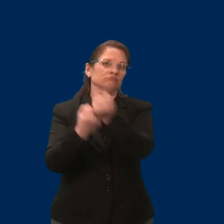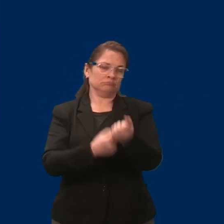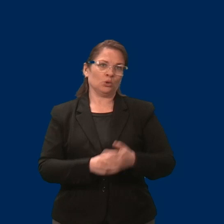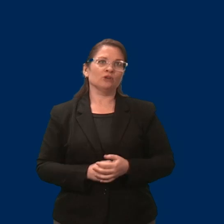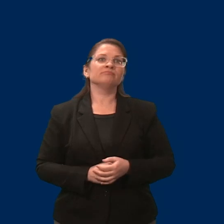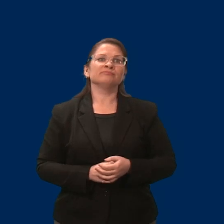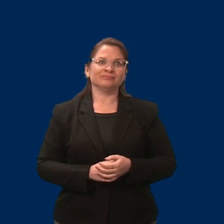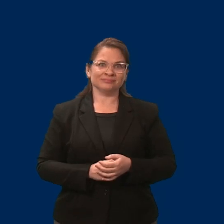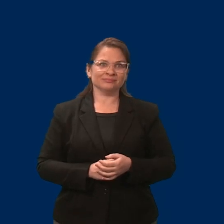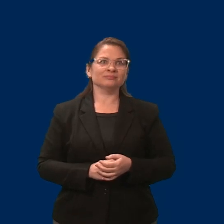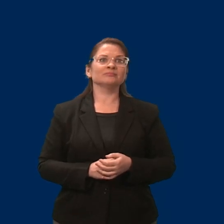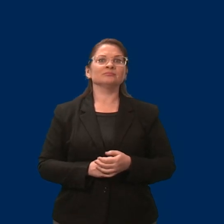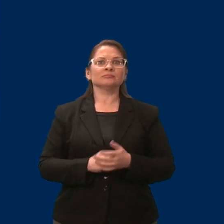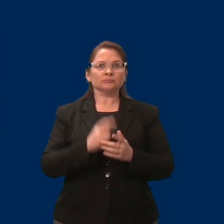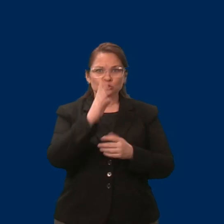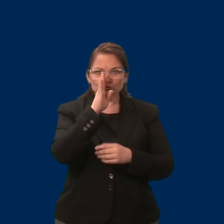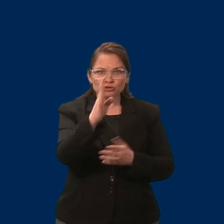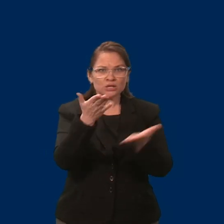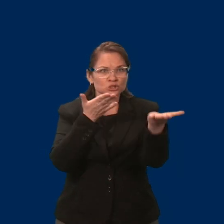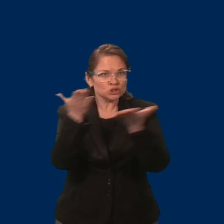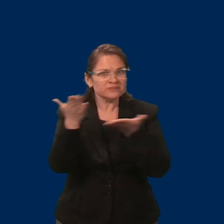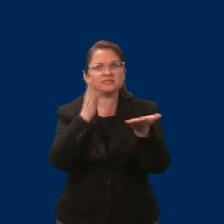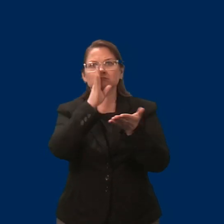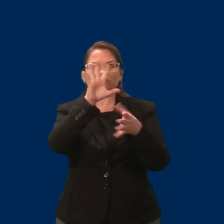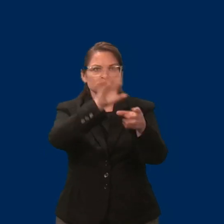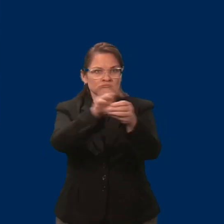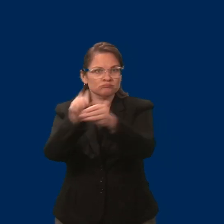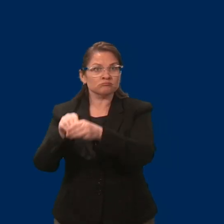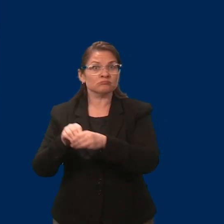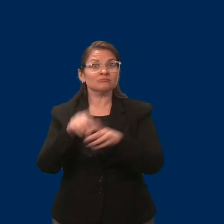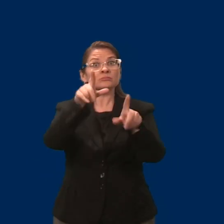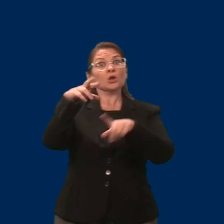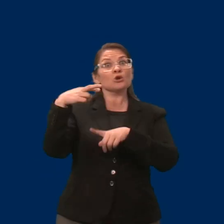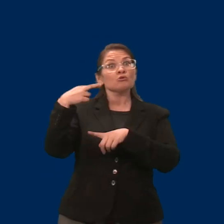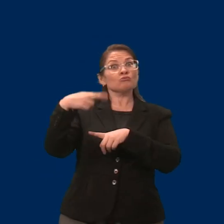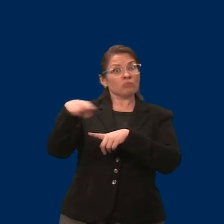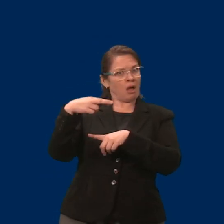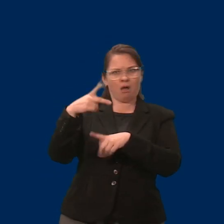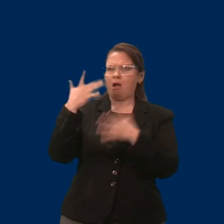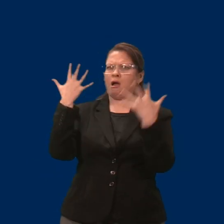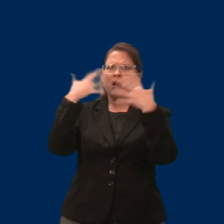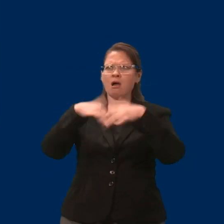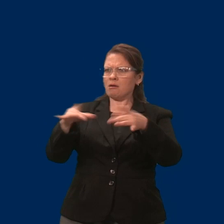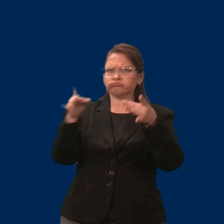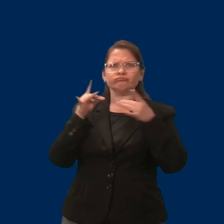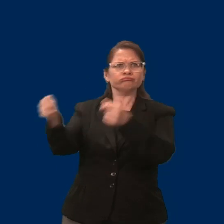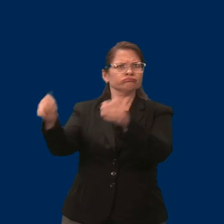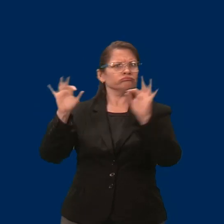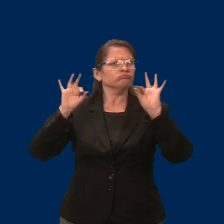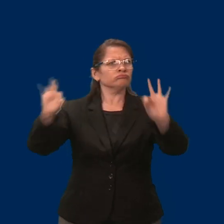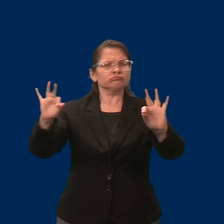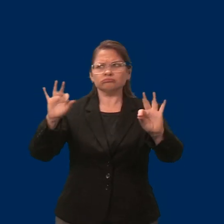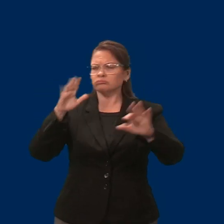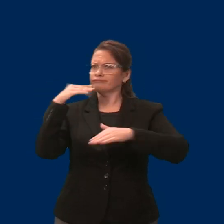I've seen that in Rochester work very well. And then, of course, timing is critical,